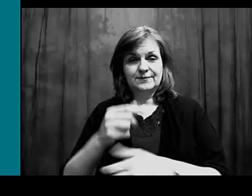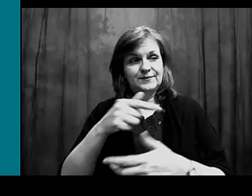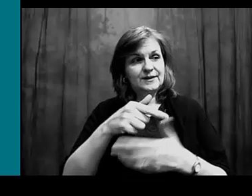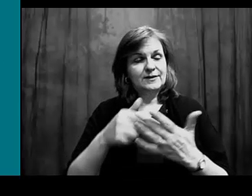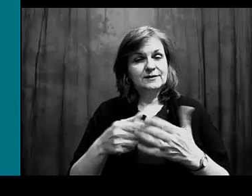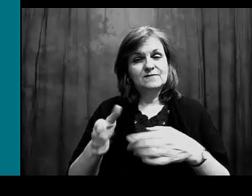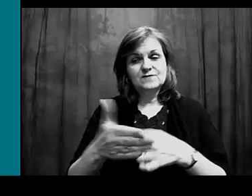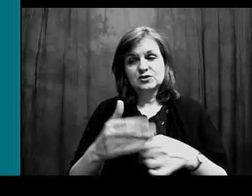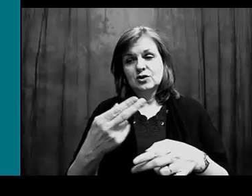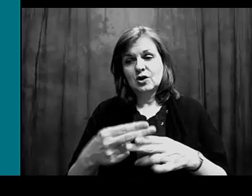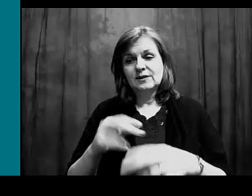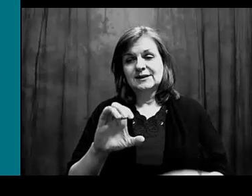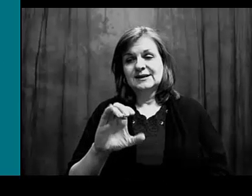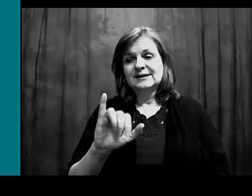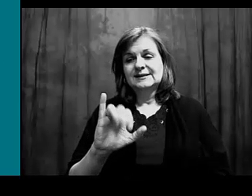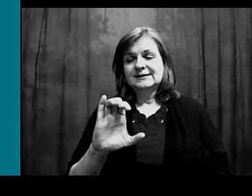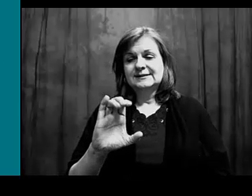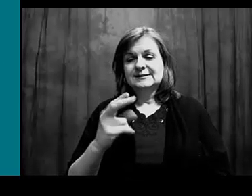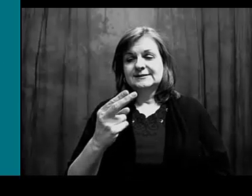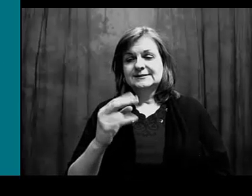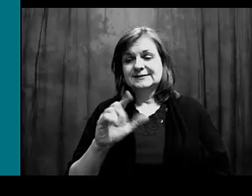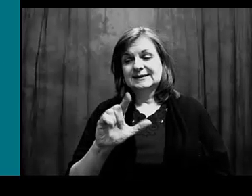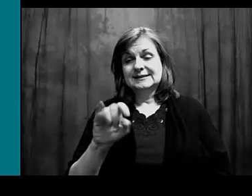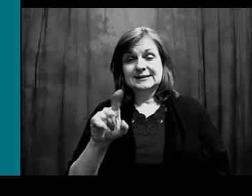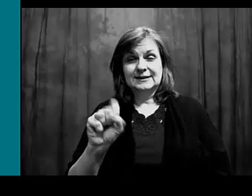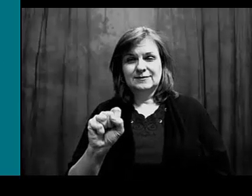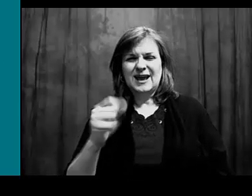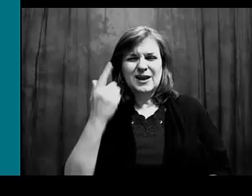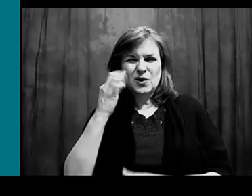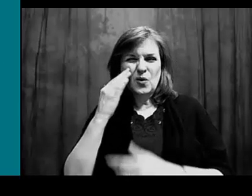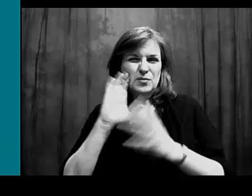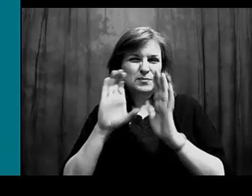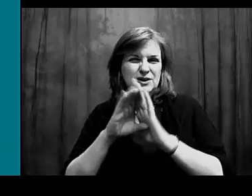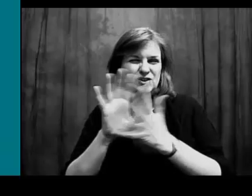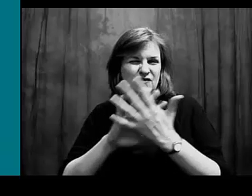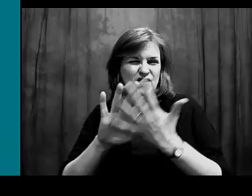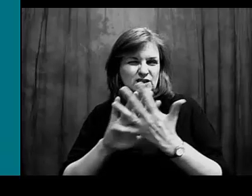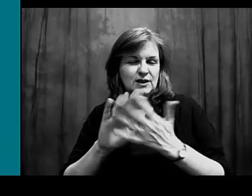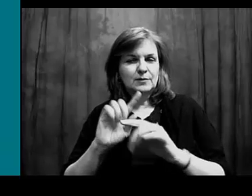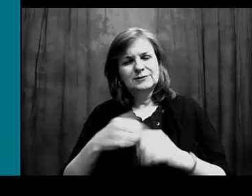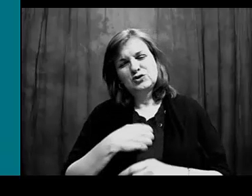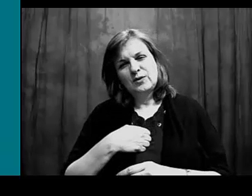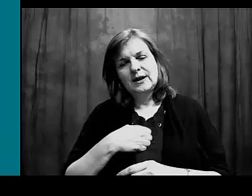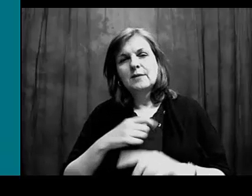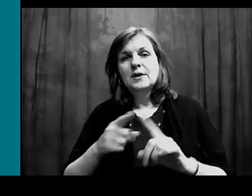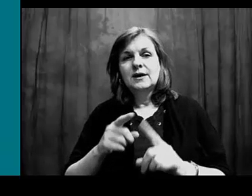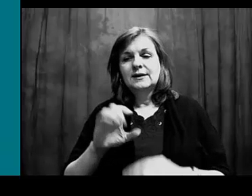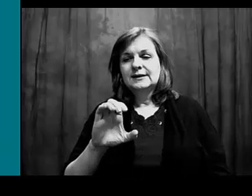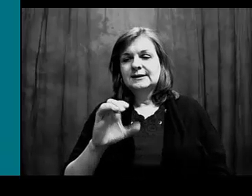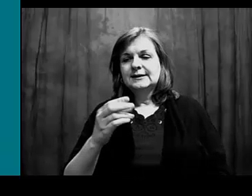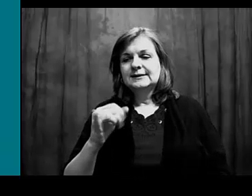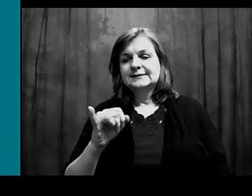so these are cichlids. I know that they are little fuzzy for you sorry about that!! These are cichlids